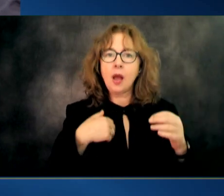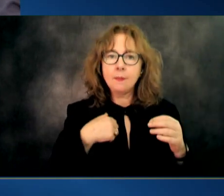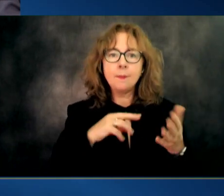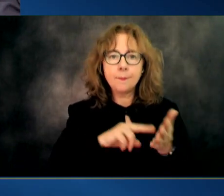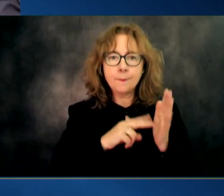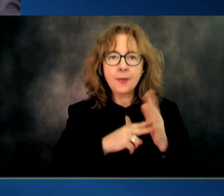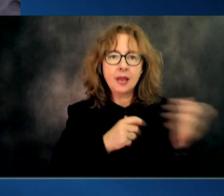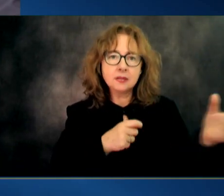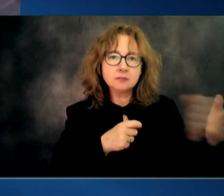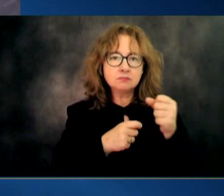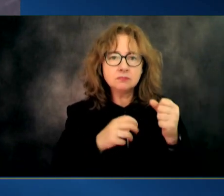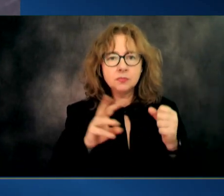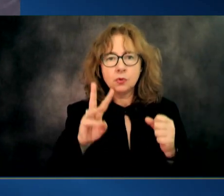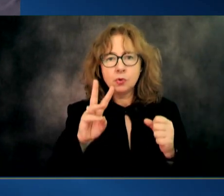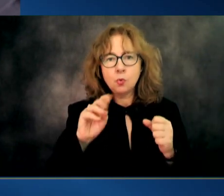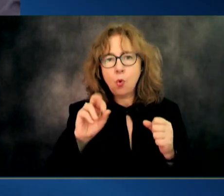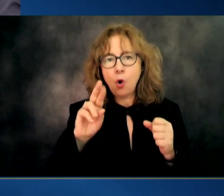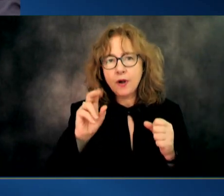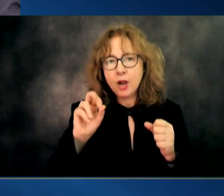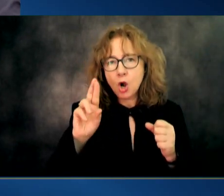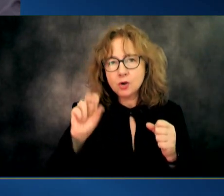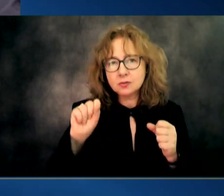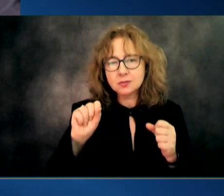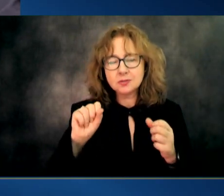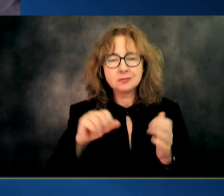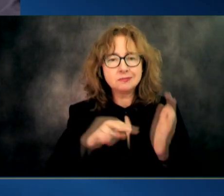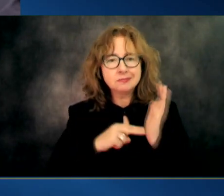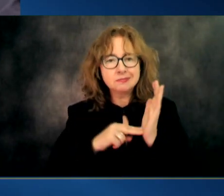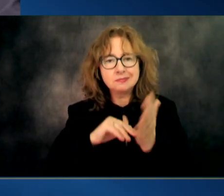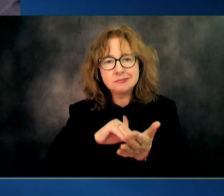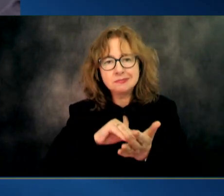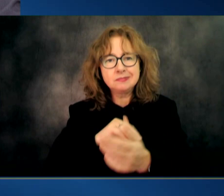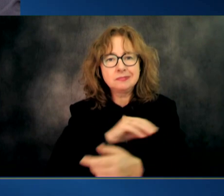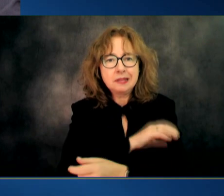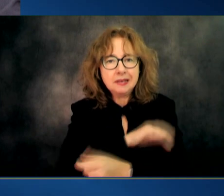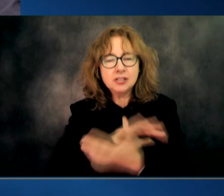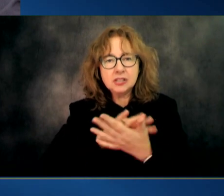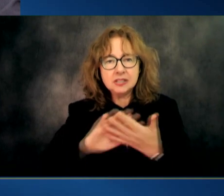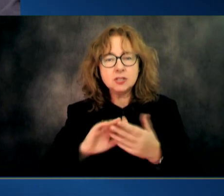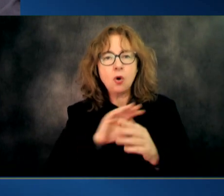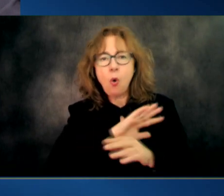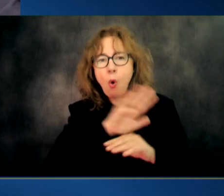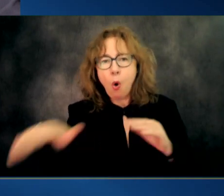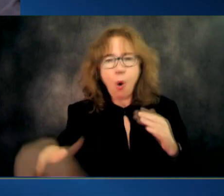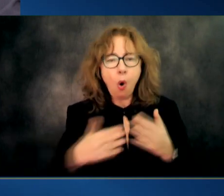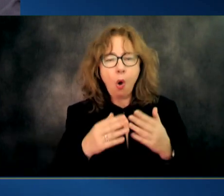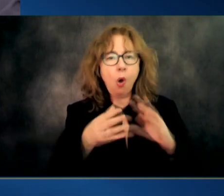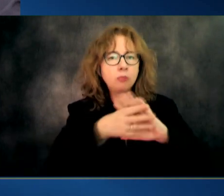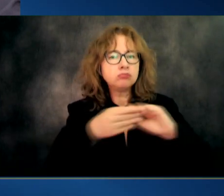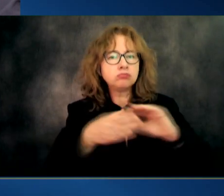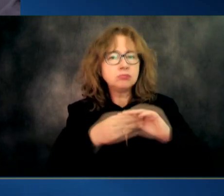there were researchers, all talking about what was required or what was needed in California